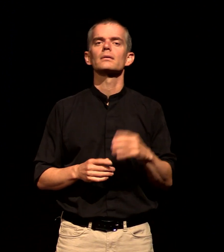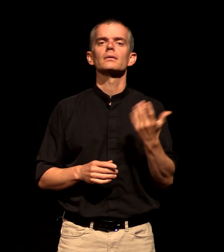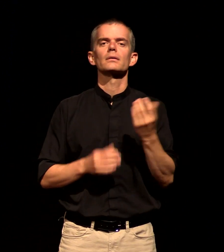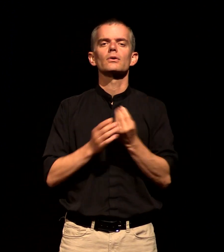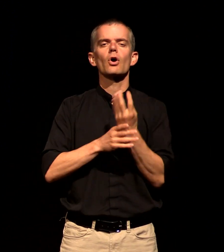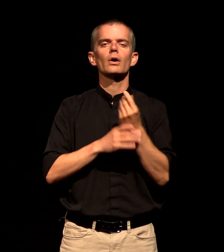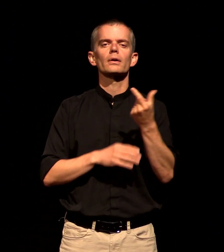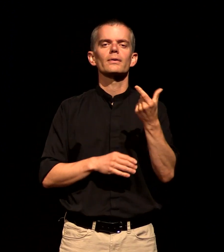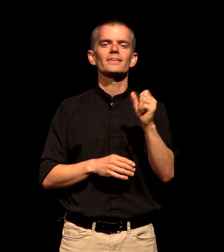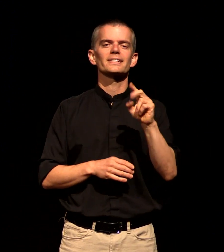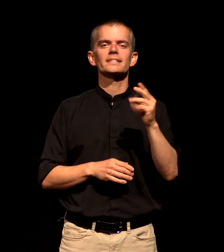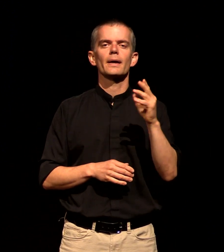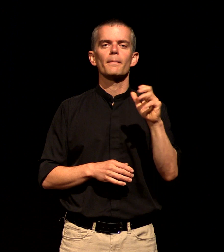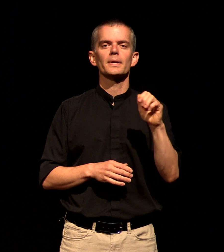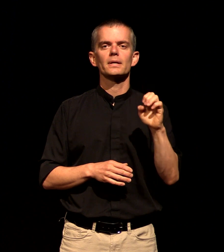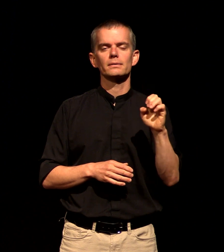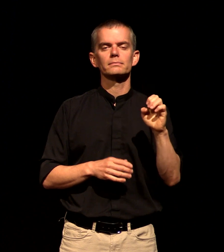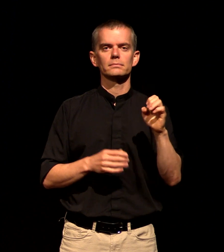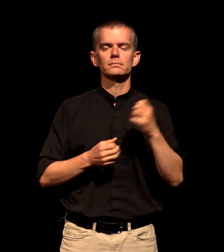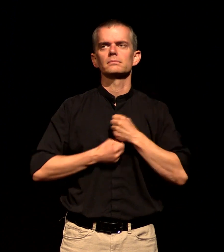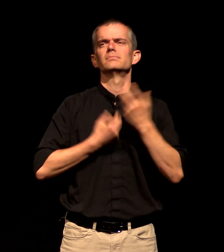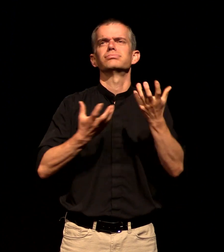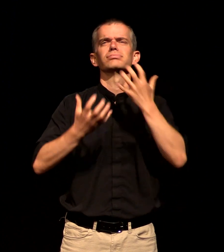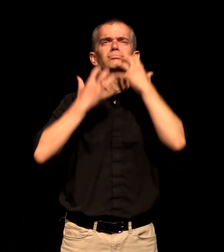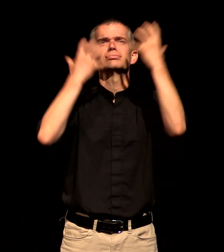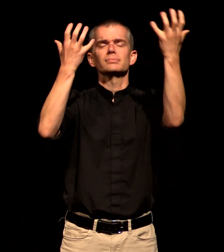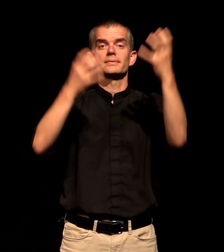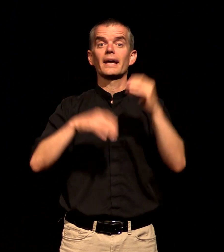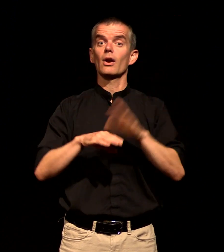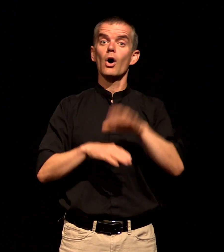out in anguish, and we hear Jesus on the cross he speaks a